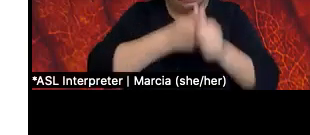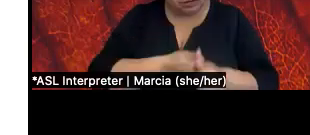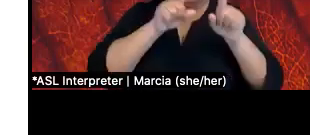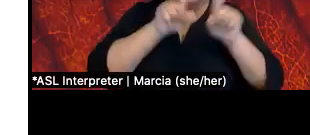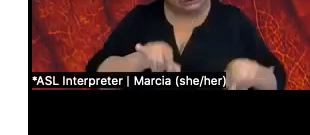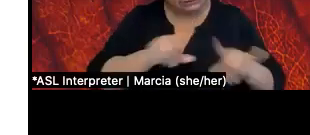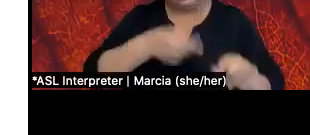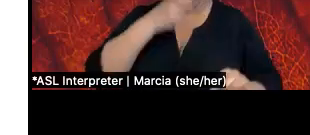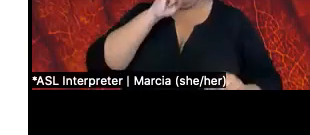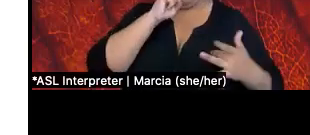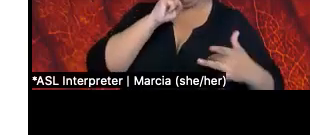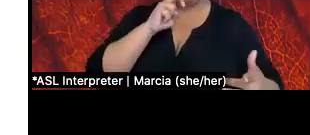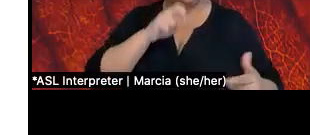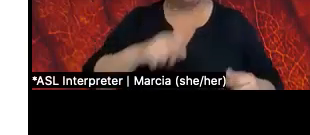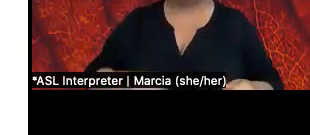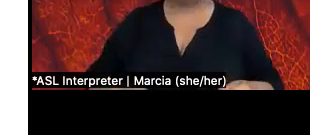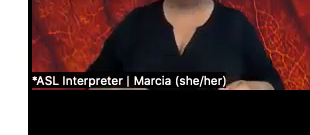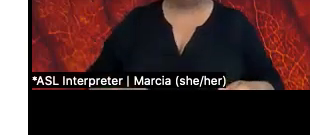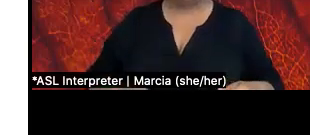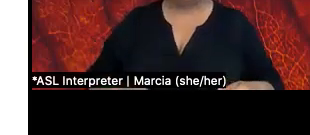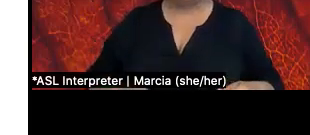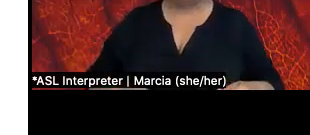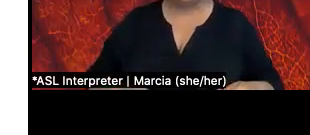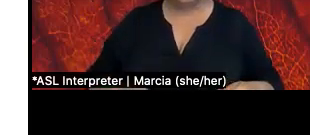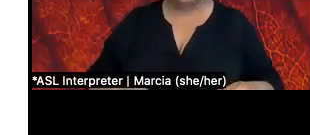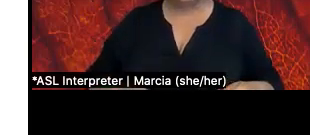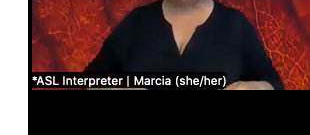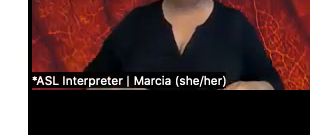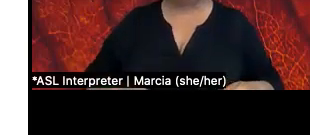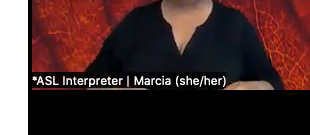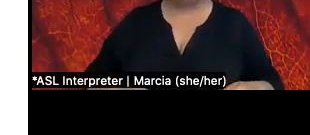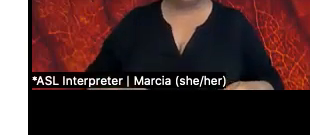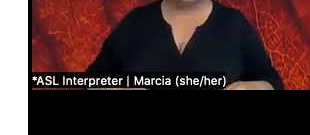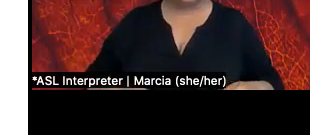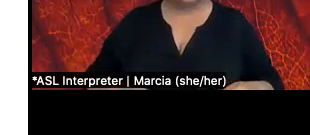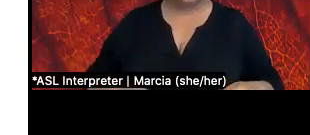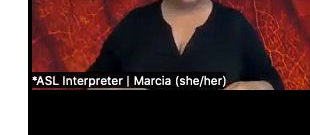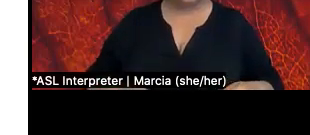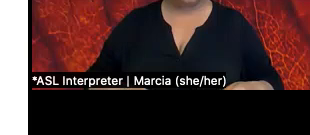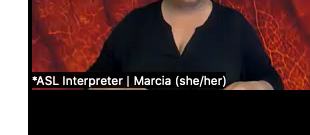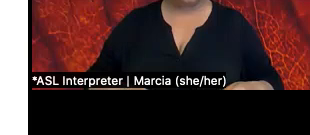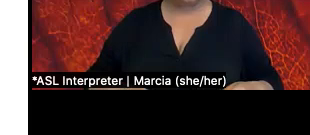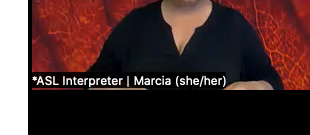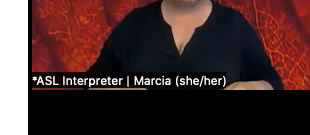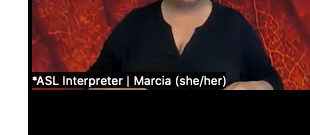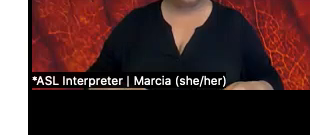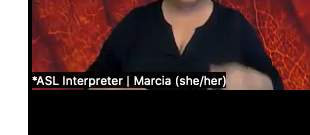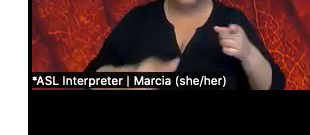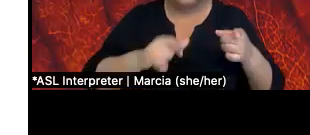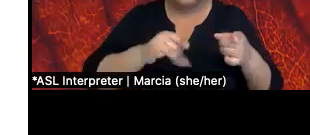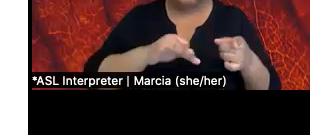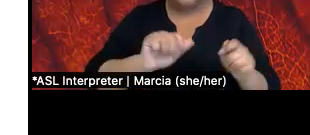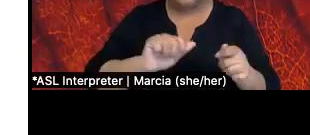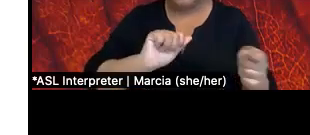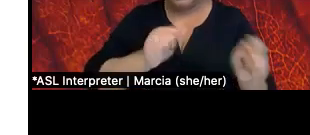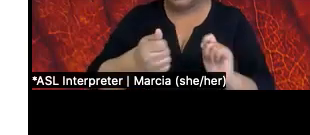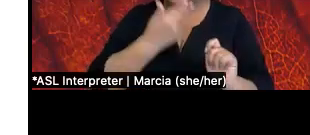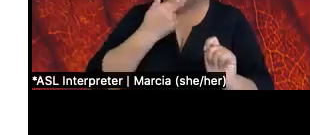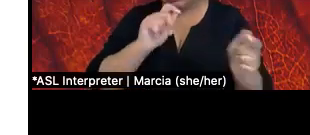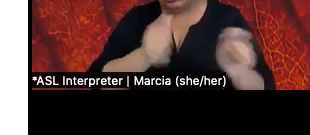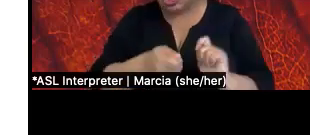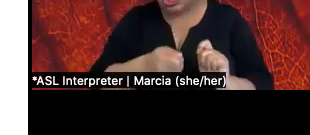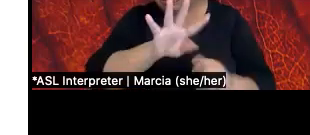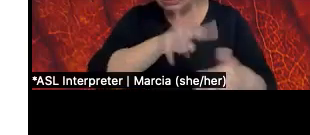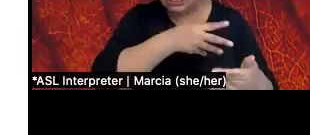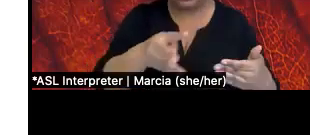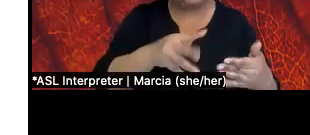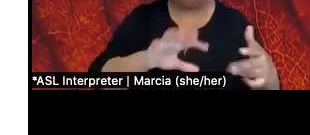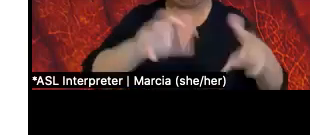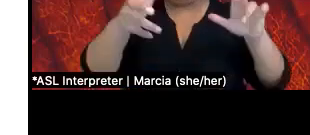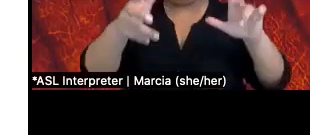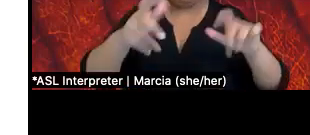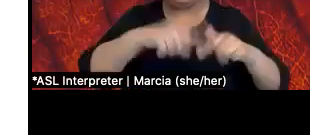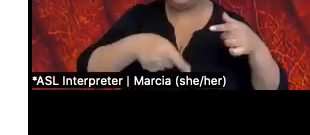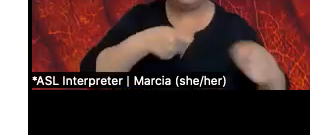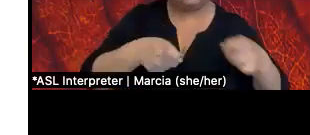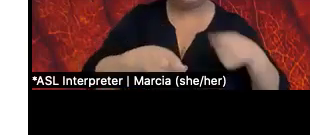Real difficulties with small changes and sometimes considerable distress with those changes.